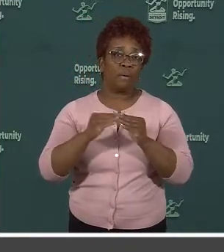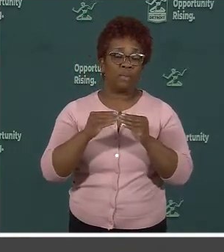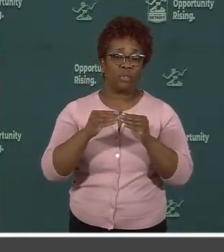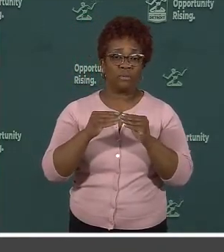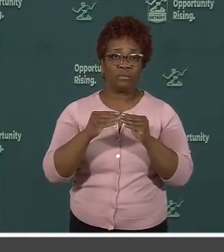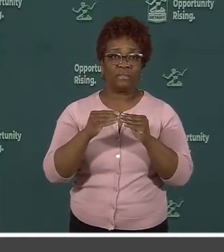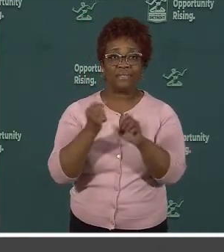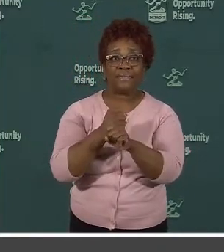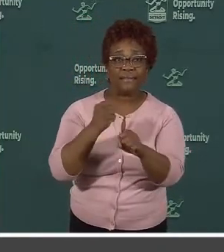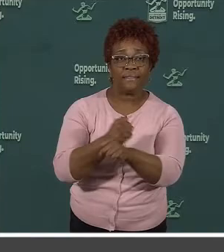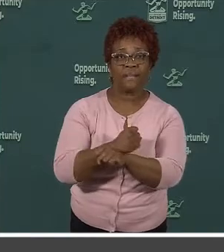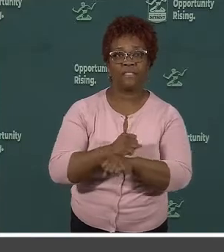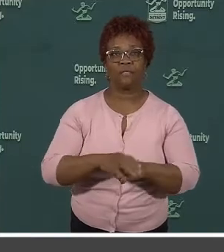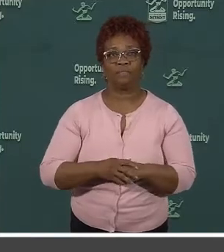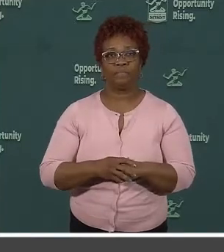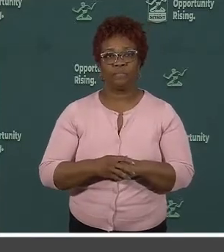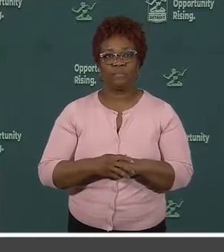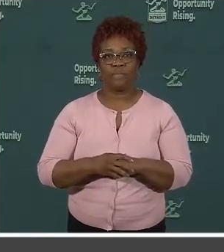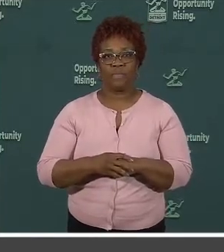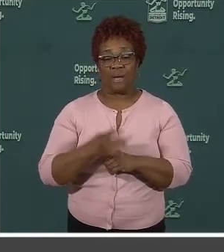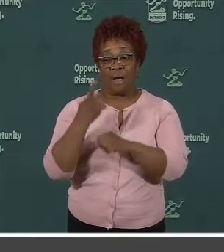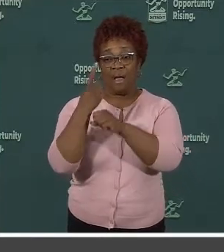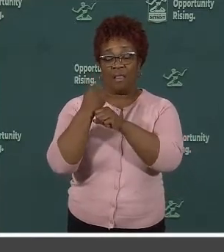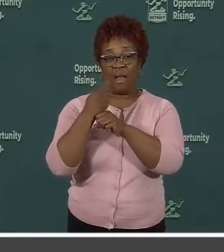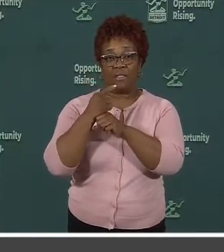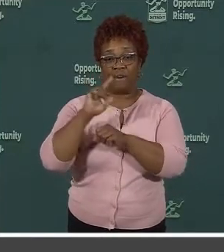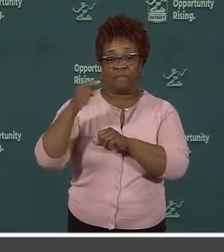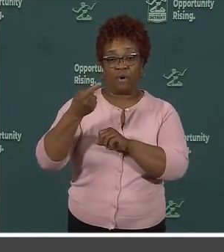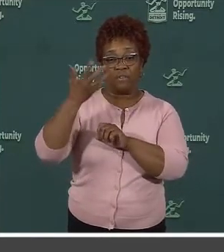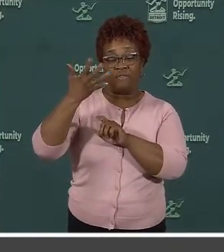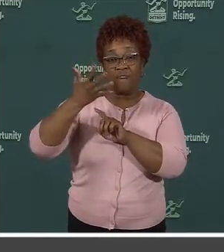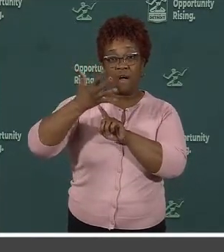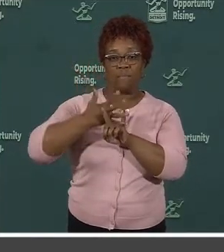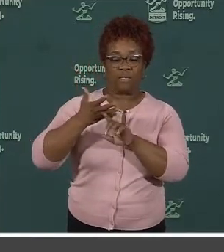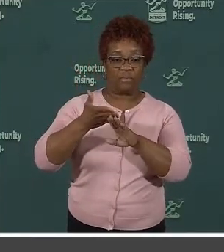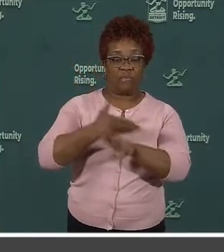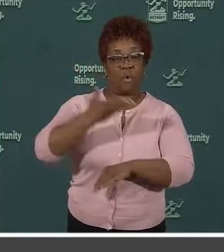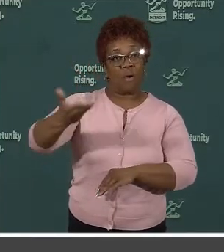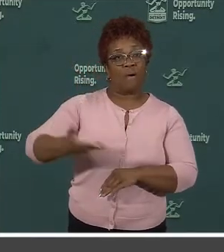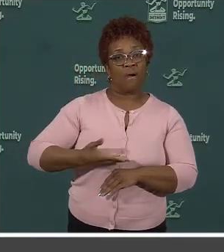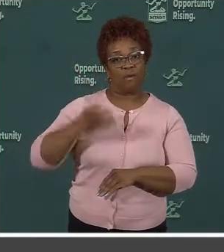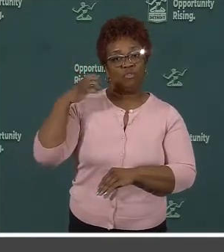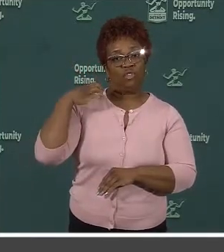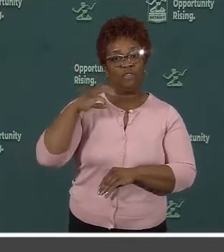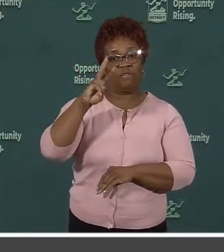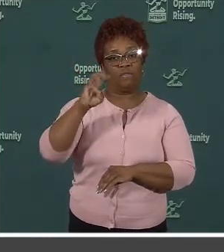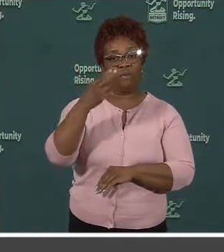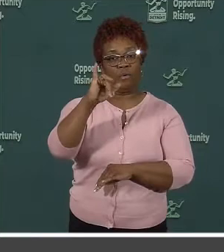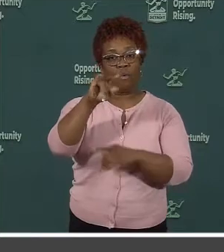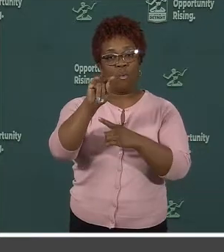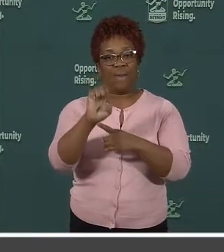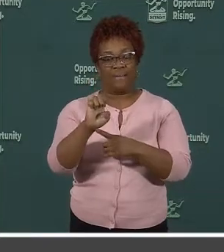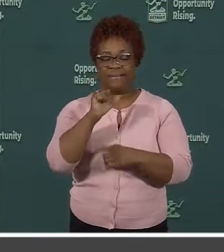THE FIRST FIVE MONTHS OF LAST YEAR BEFORE WE HIRED CHIEF WHITE IT WASN'T GOOD I HAVE TO TELL ANYBODY HERE HOMICIDES